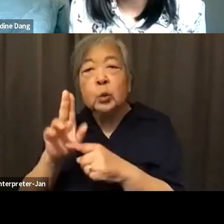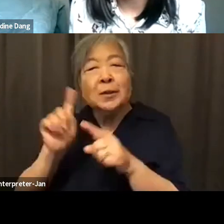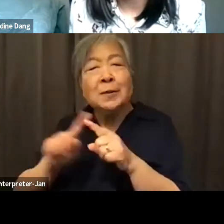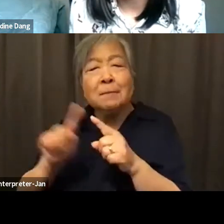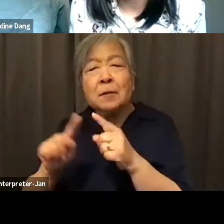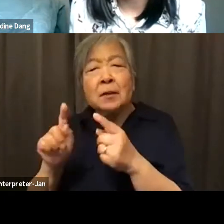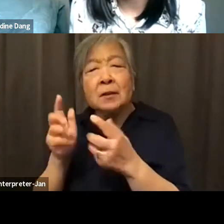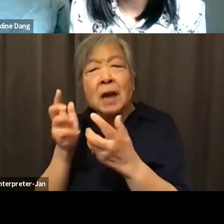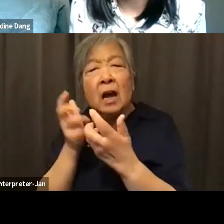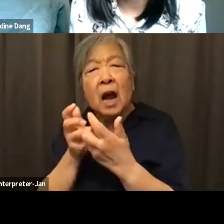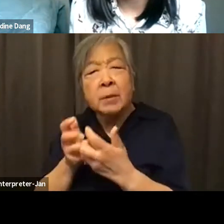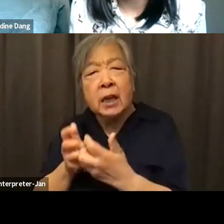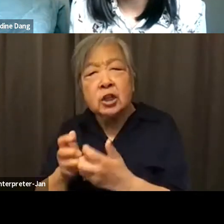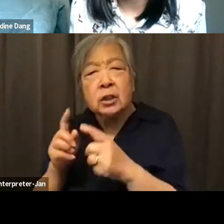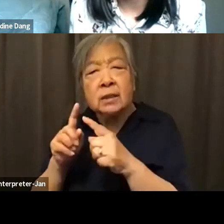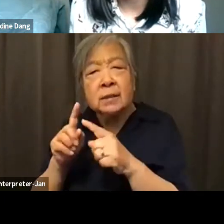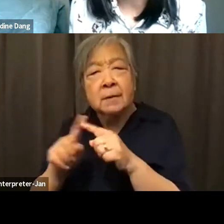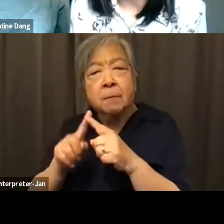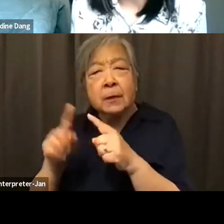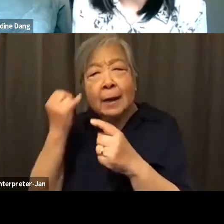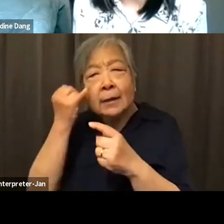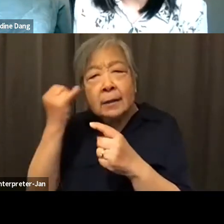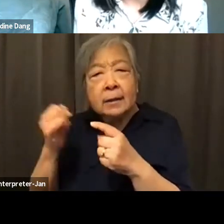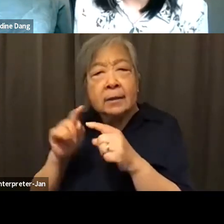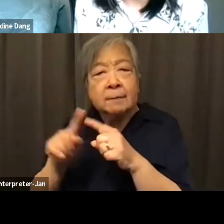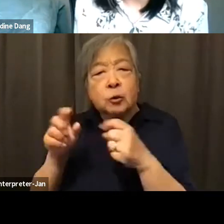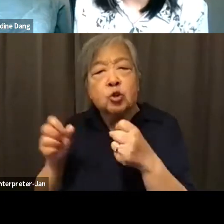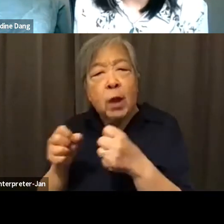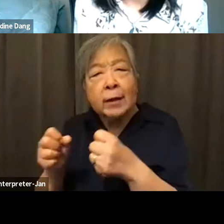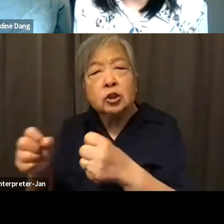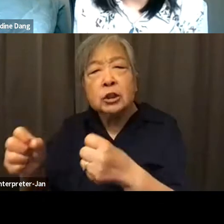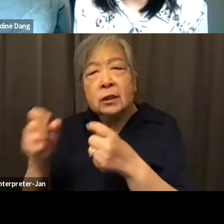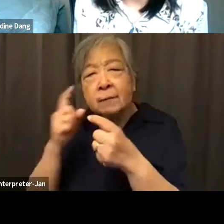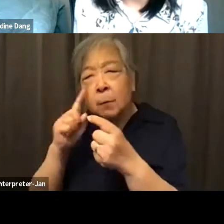different strategies for navigating accessibility in their communities.